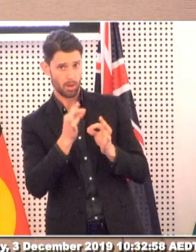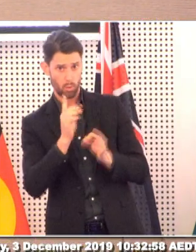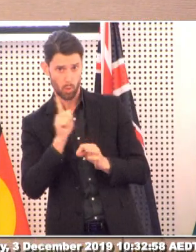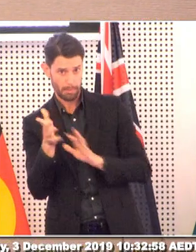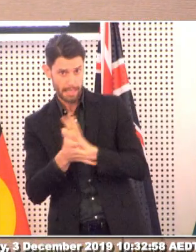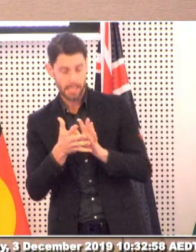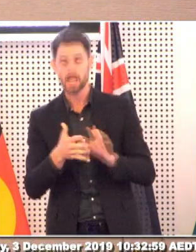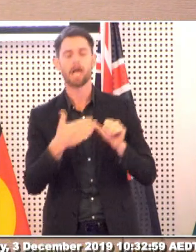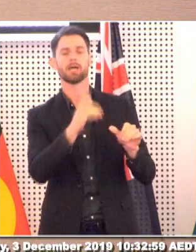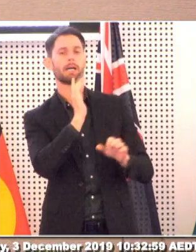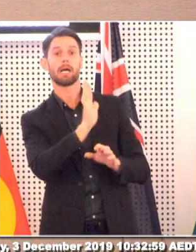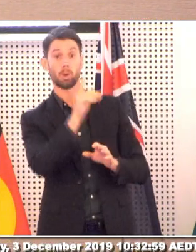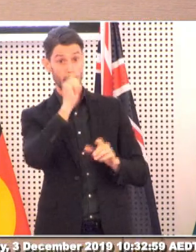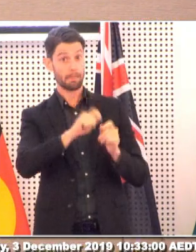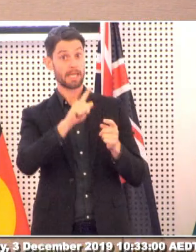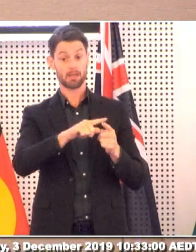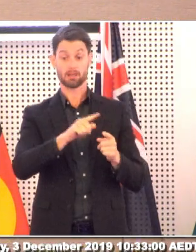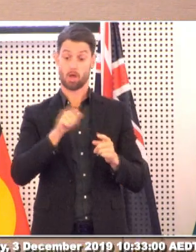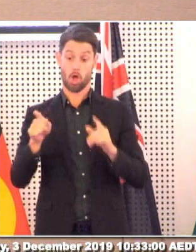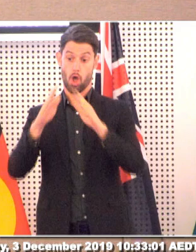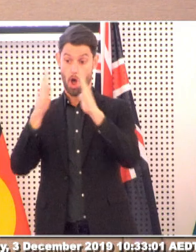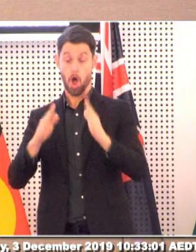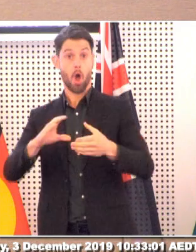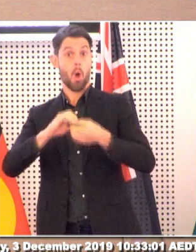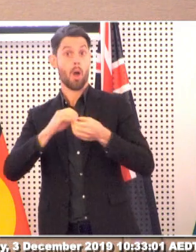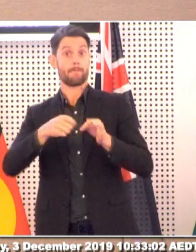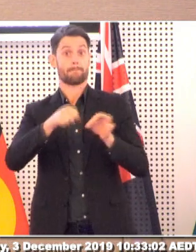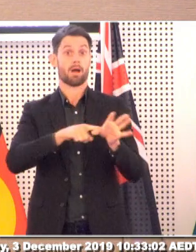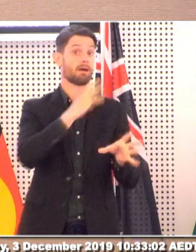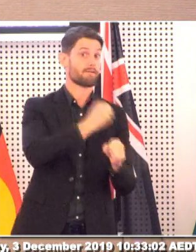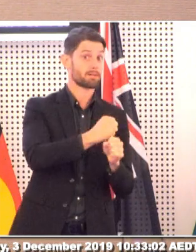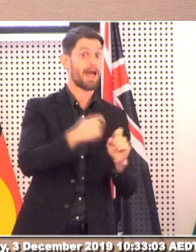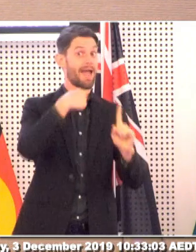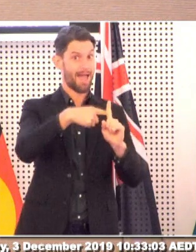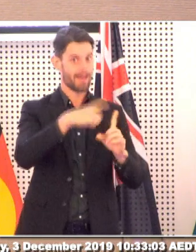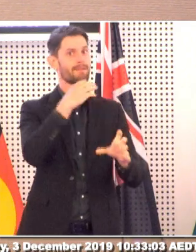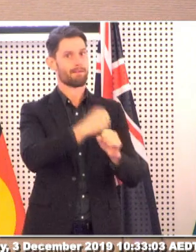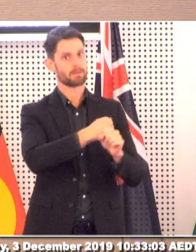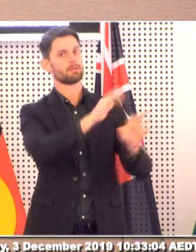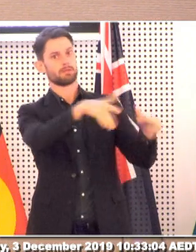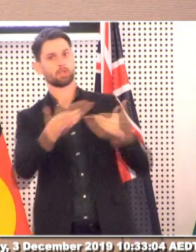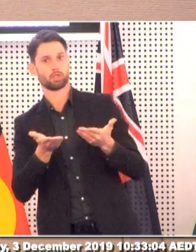It could be provided by the state or by a non-government organisation, but from a